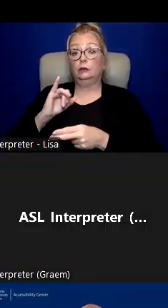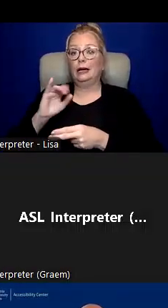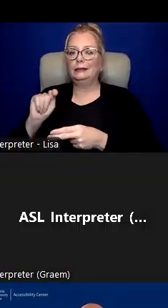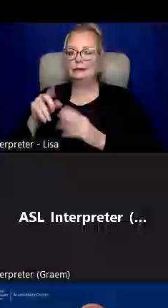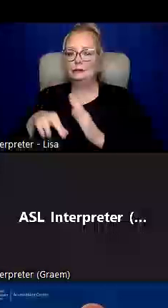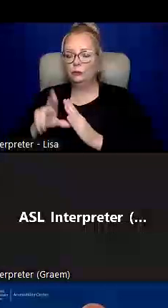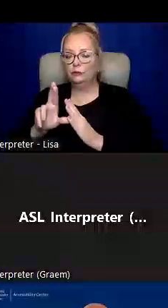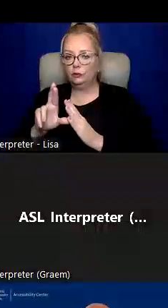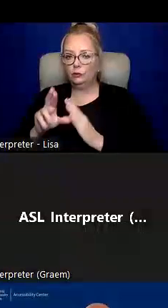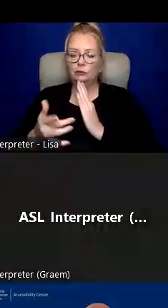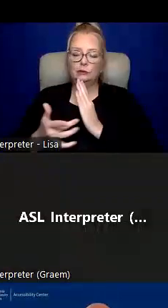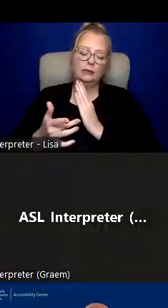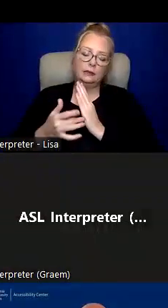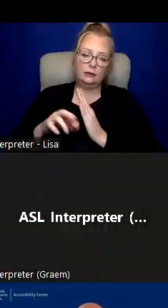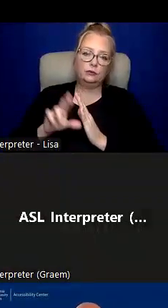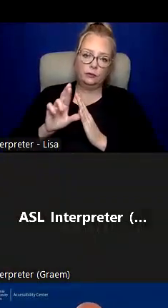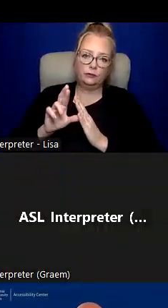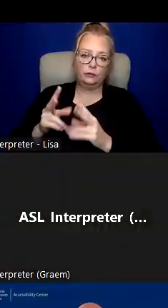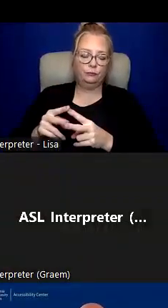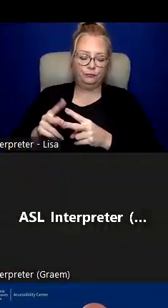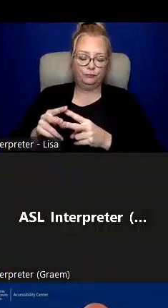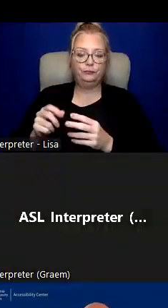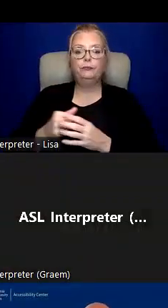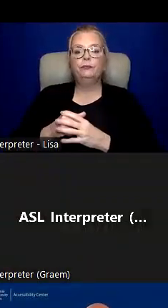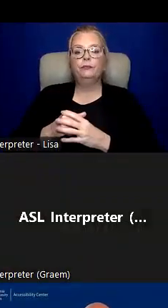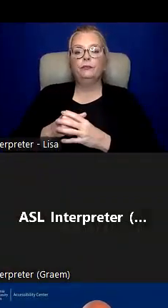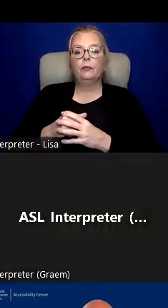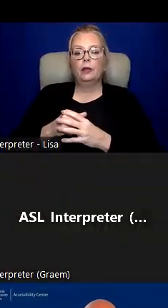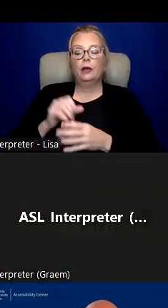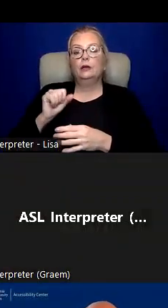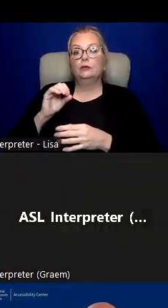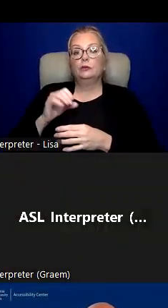So this was existing before we tried to add accessibility into it.